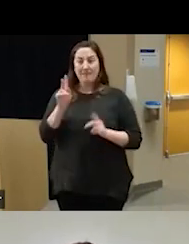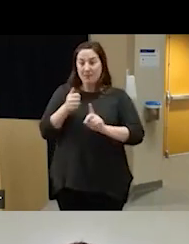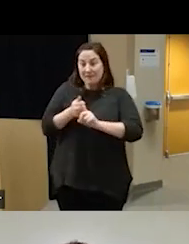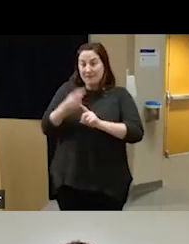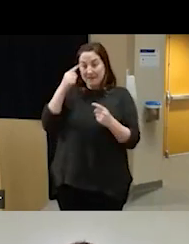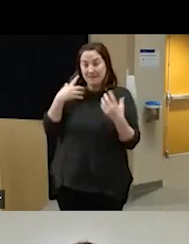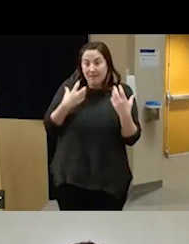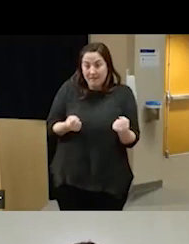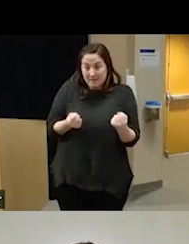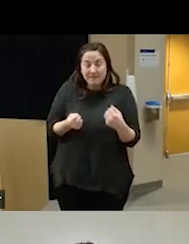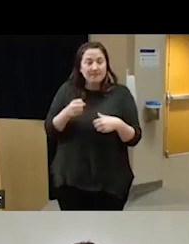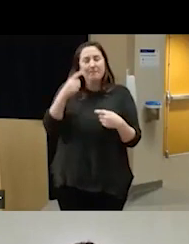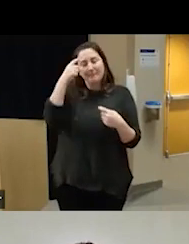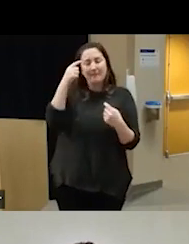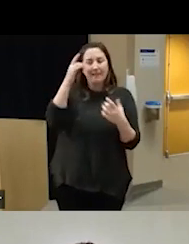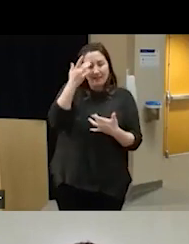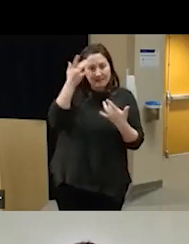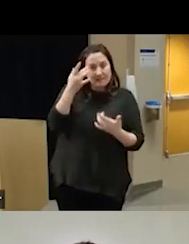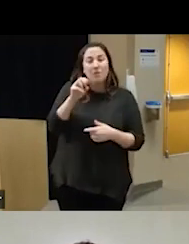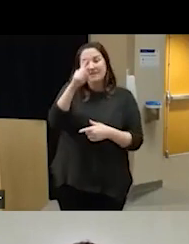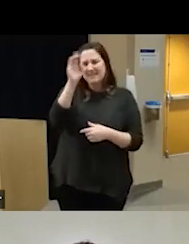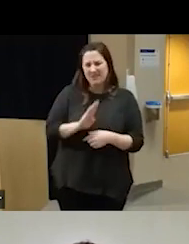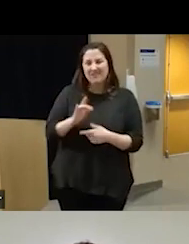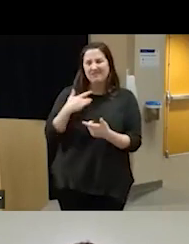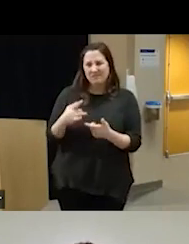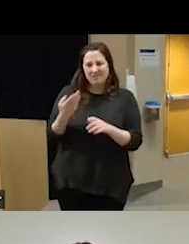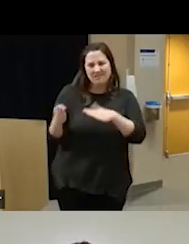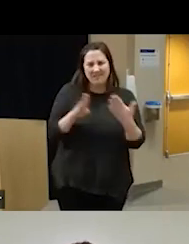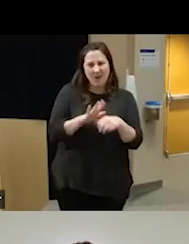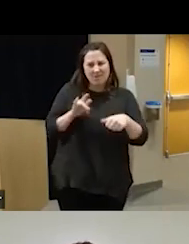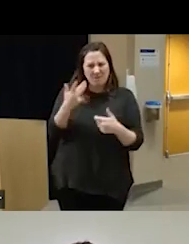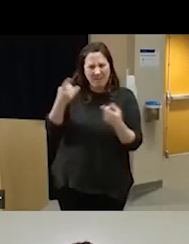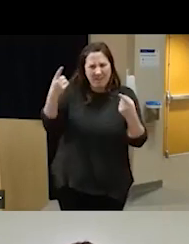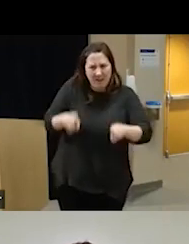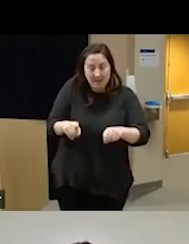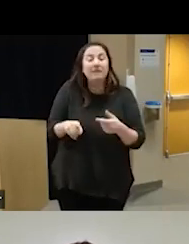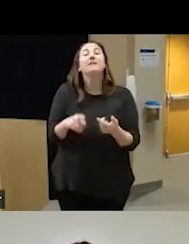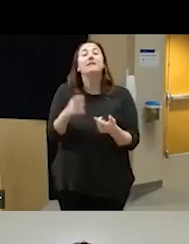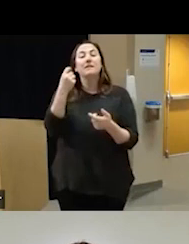or in this case schizophrenia die prematurely and here this is a very nice early study